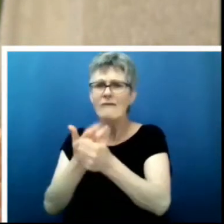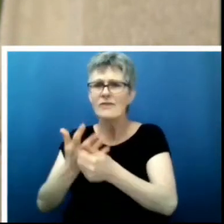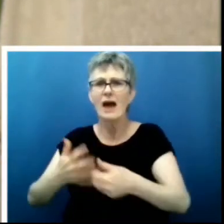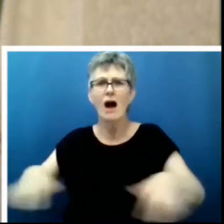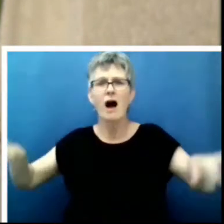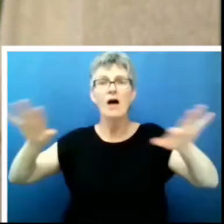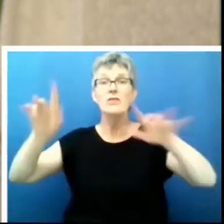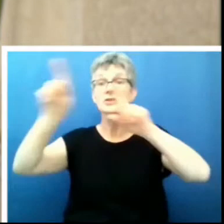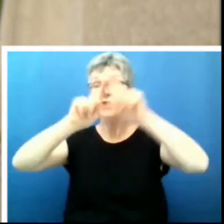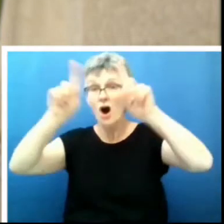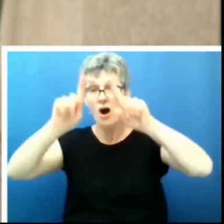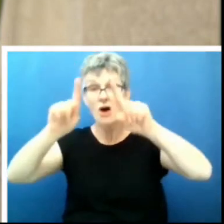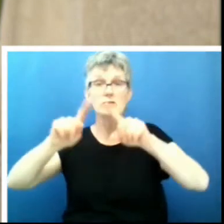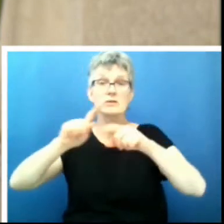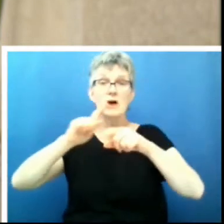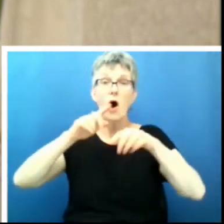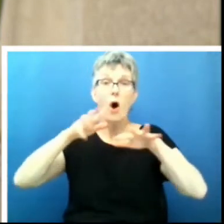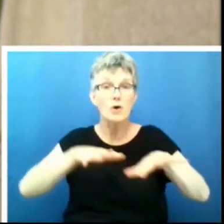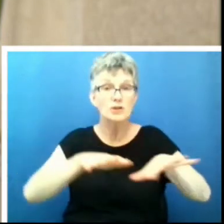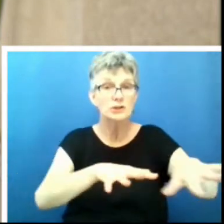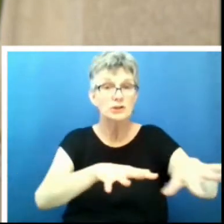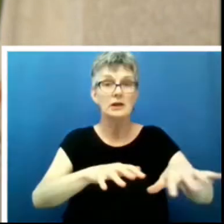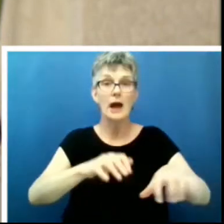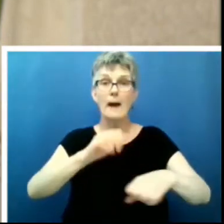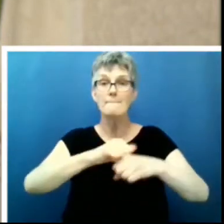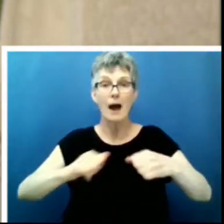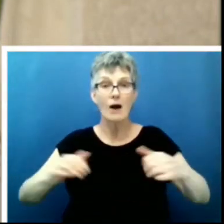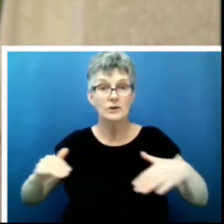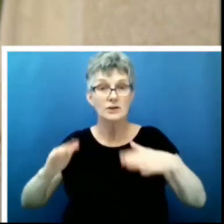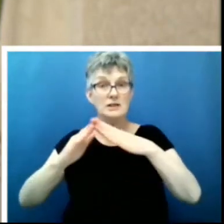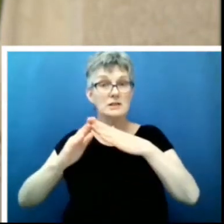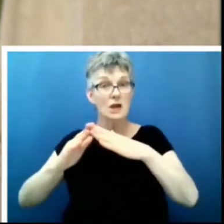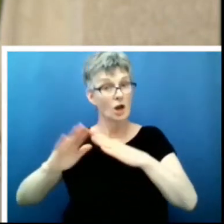to your physical body and then to the invisible